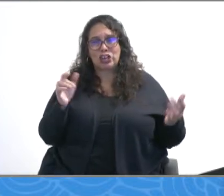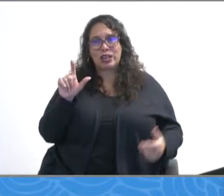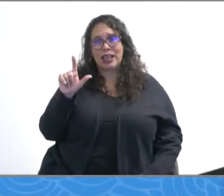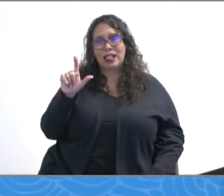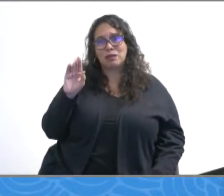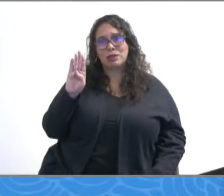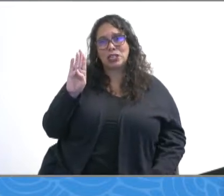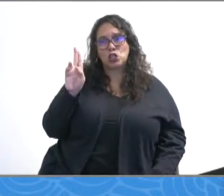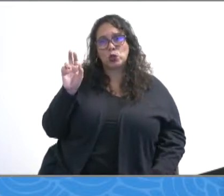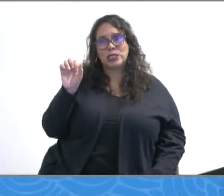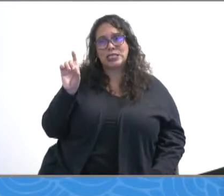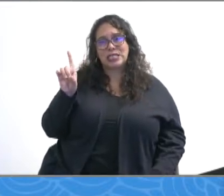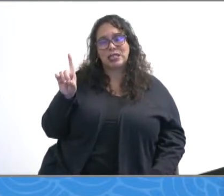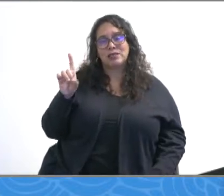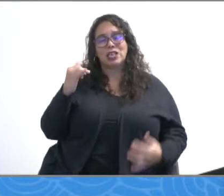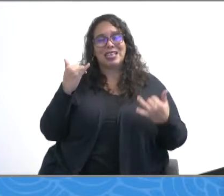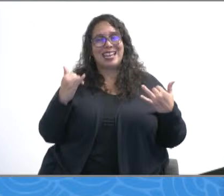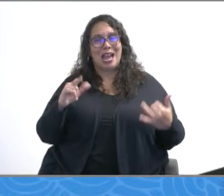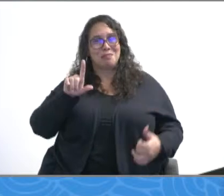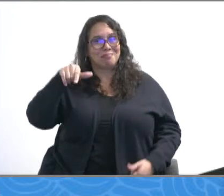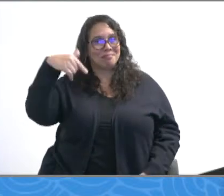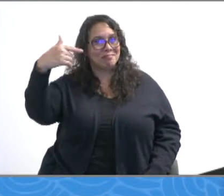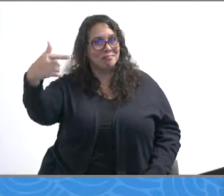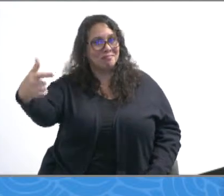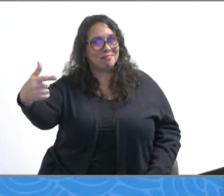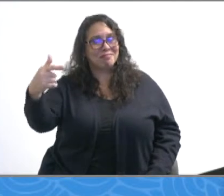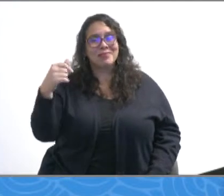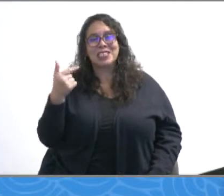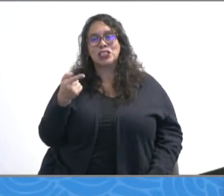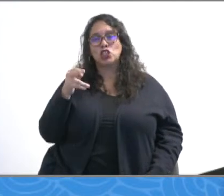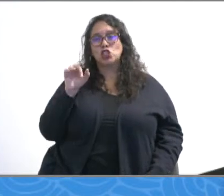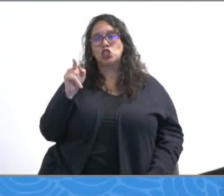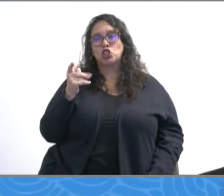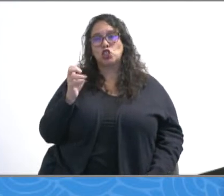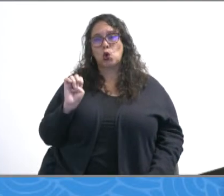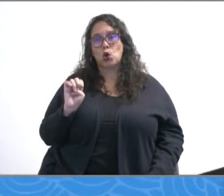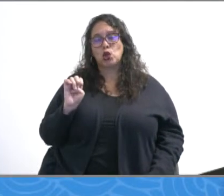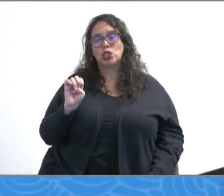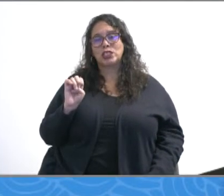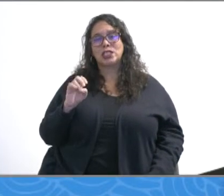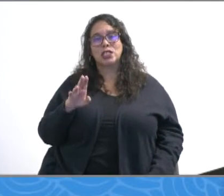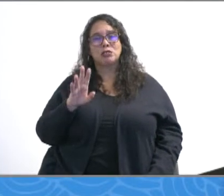is take the opportunity to turn it over George who's gonna talk about some of the metrics